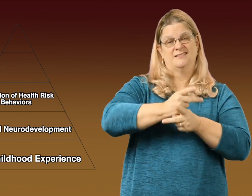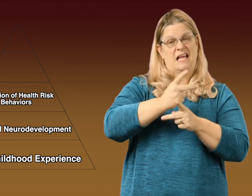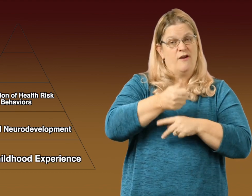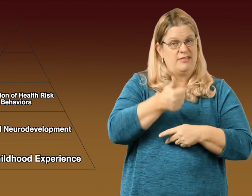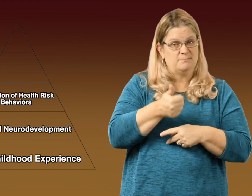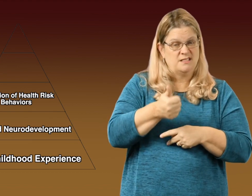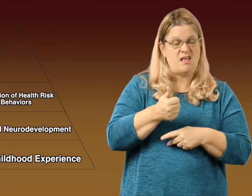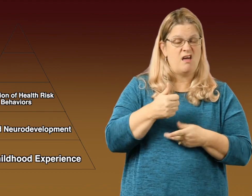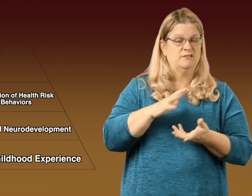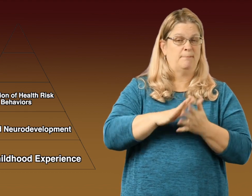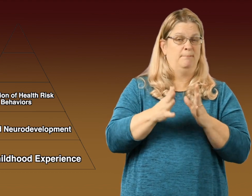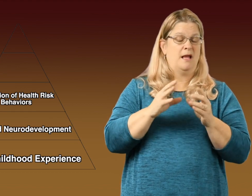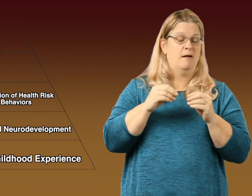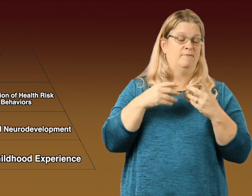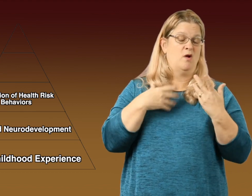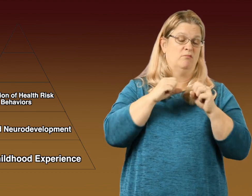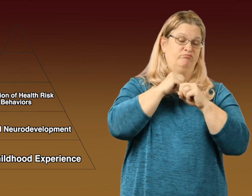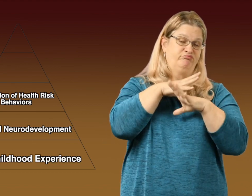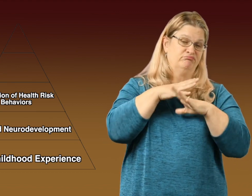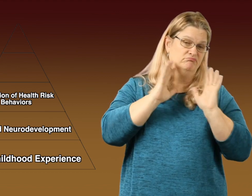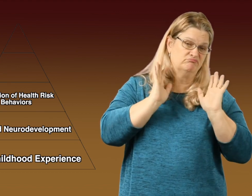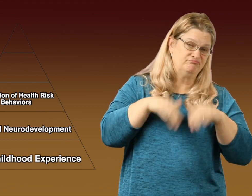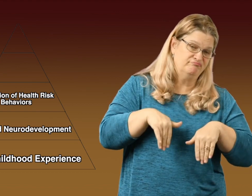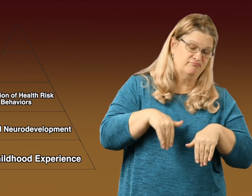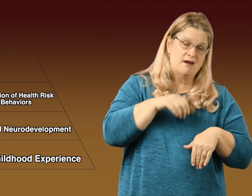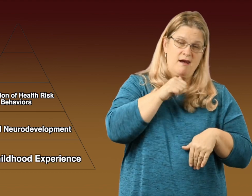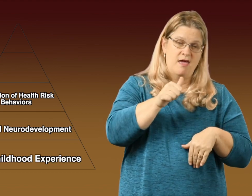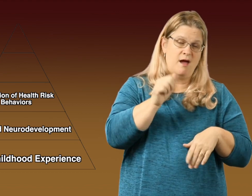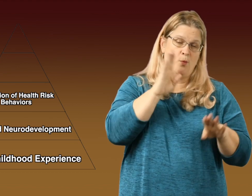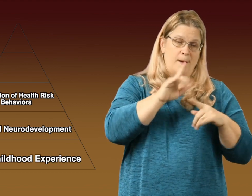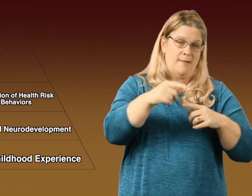It can also be a lack of taking care of one's self,